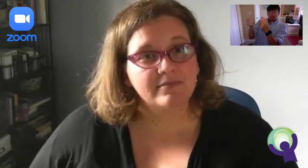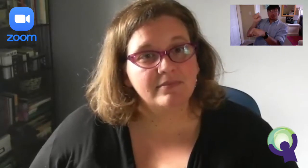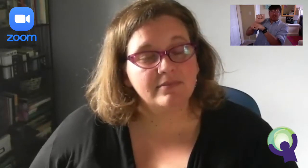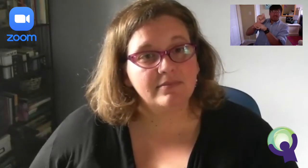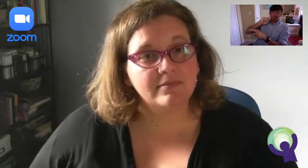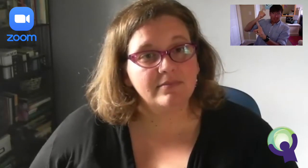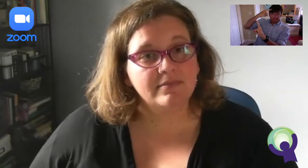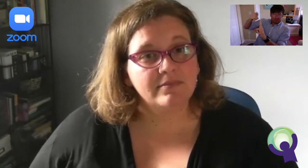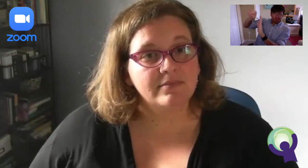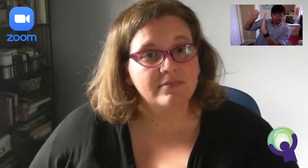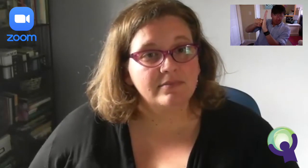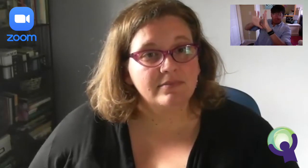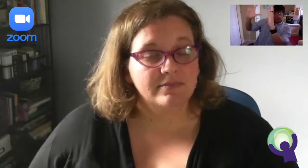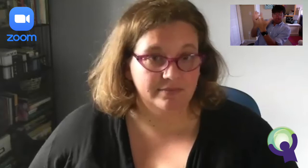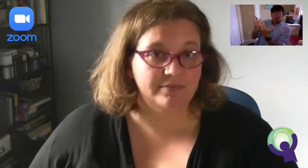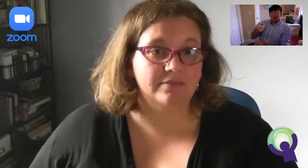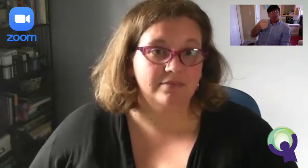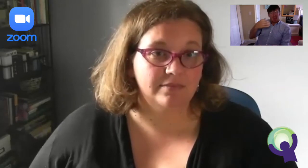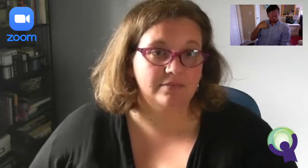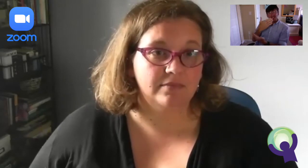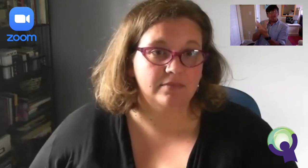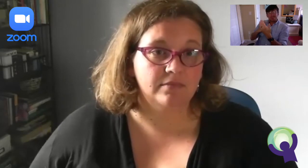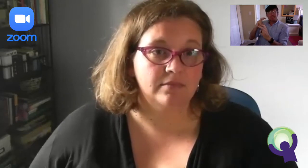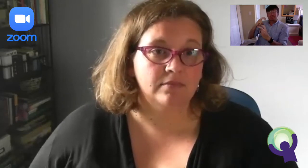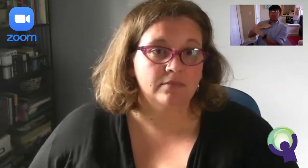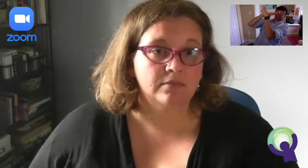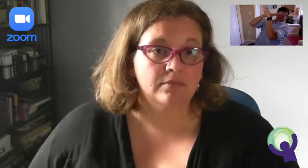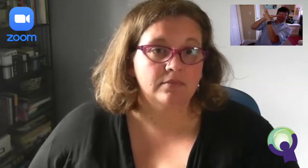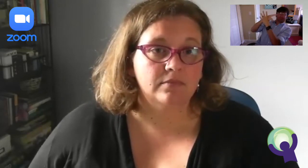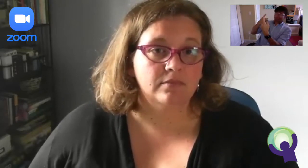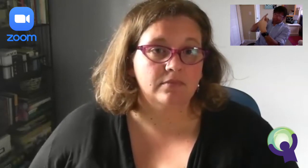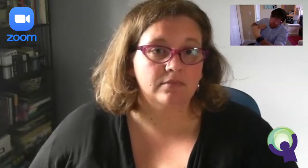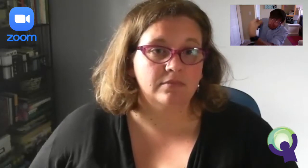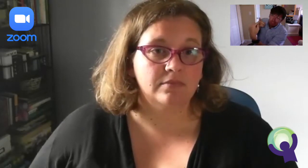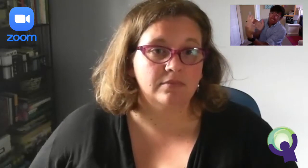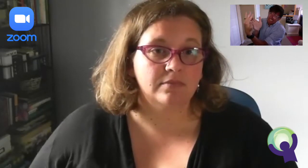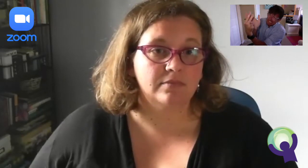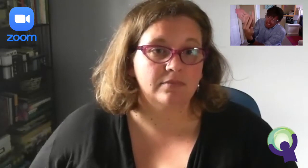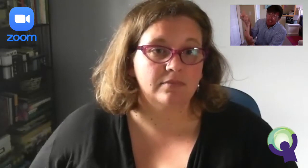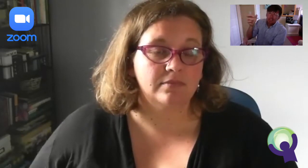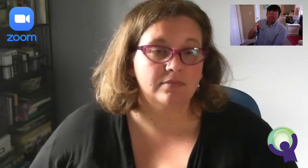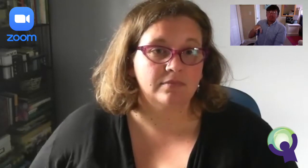now becoming the director you you're working under under the state of wisconsin i'm sure there's some been some barriers that